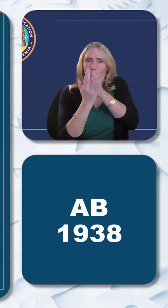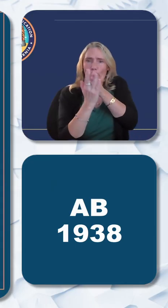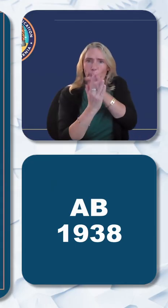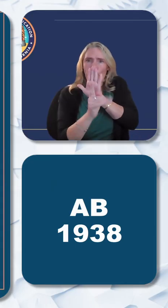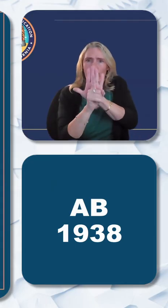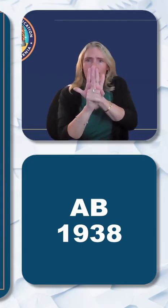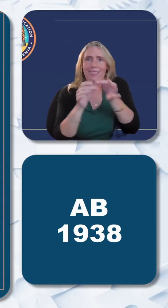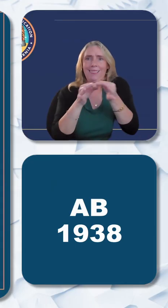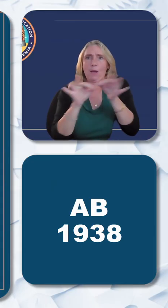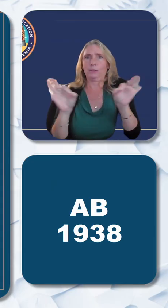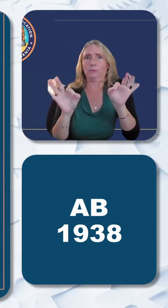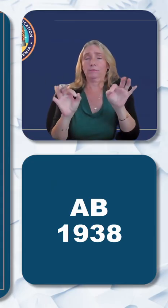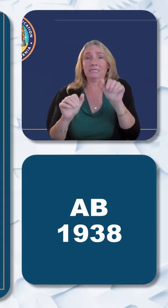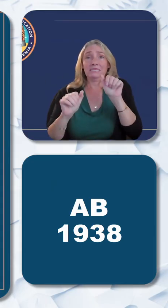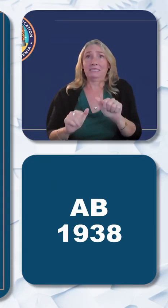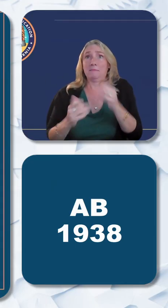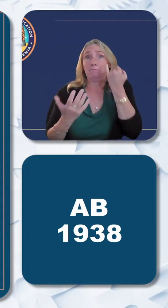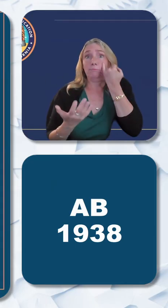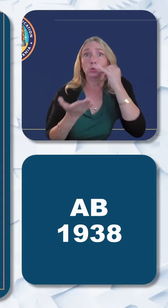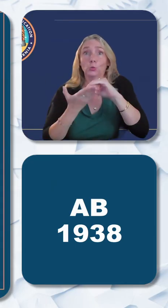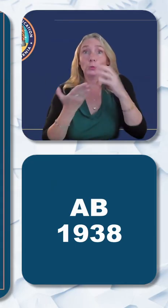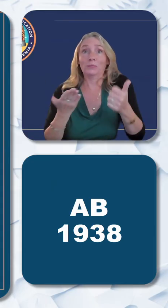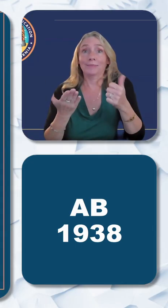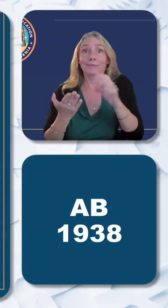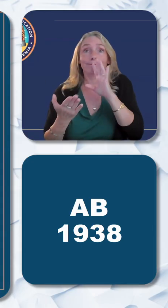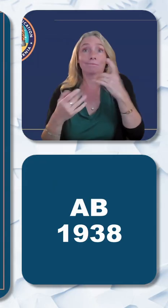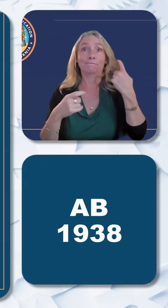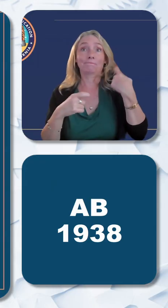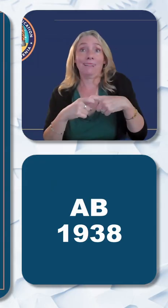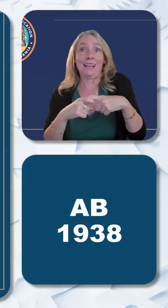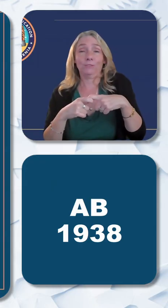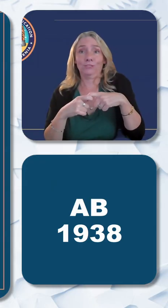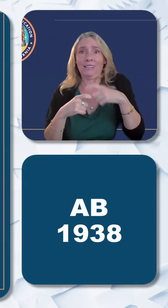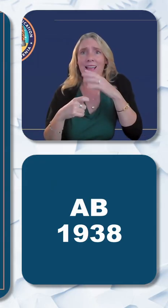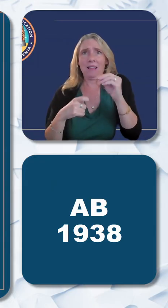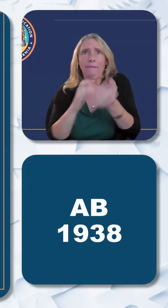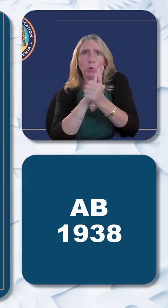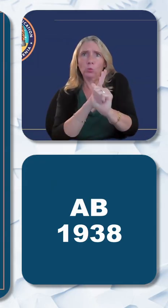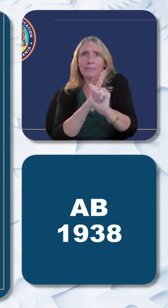Now, the language is essential, because they access their education